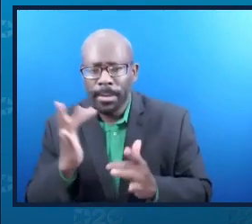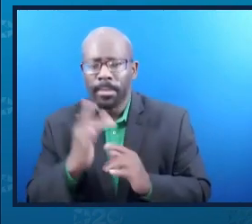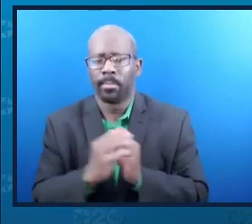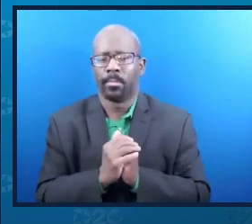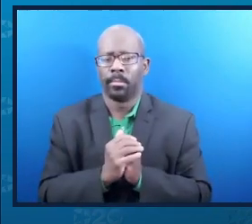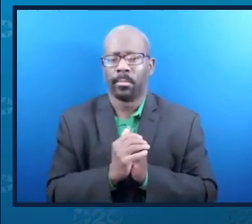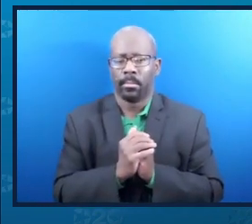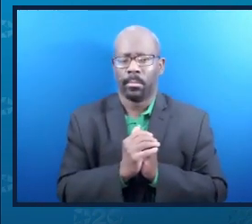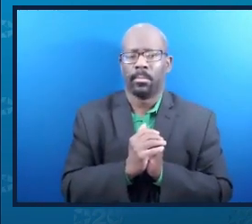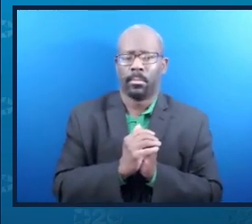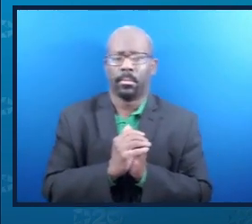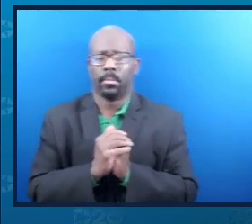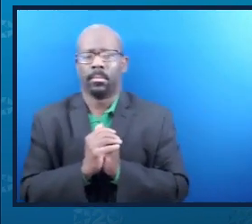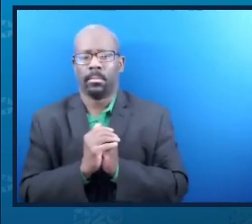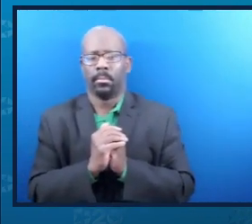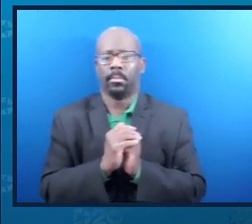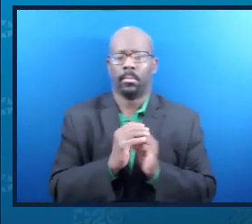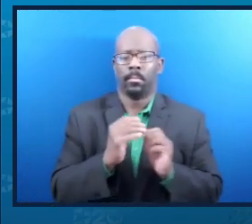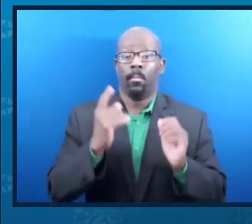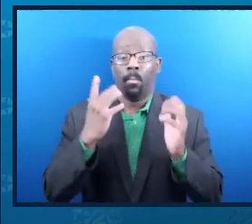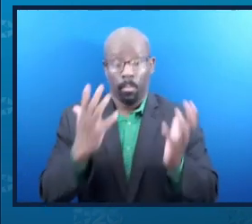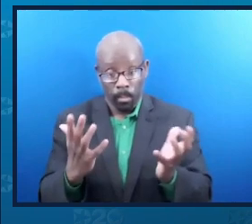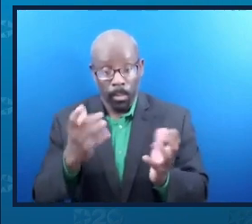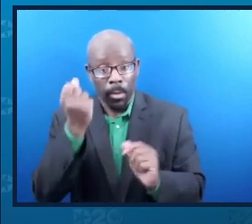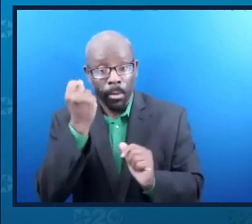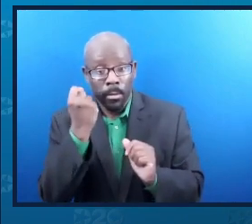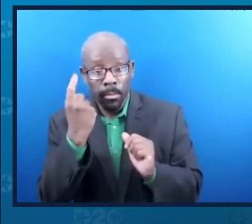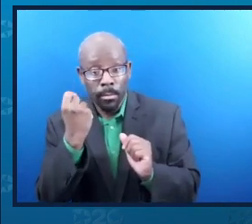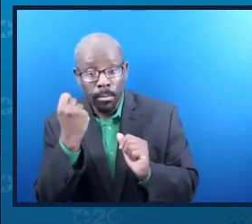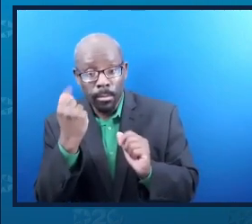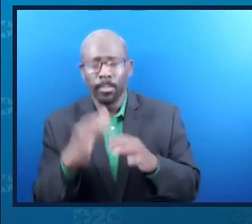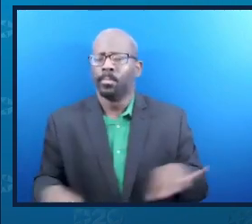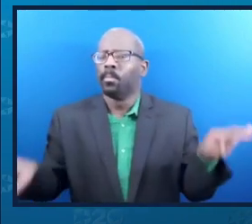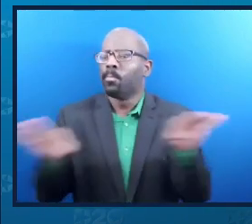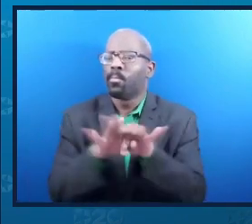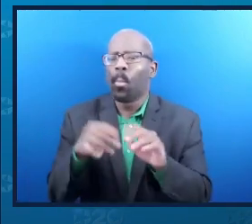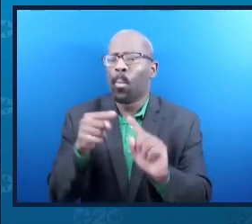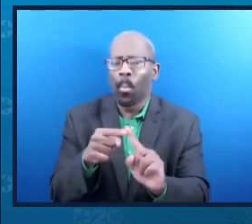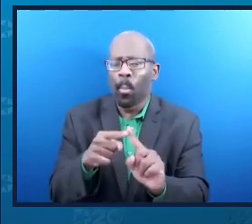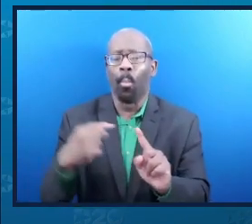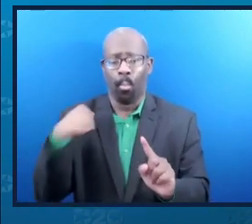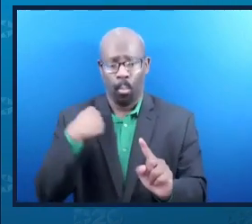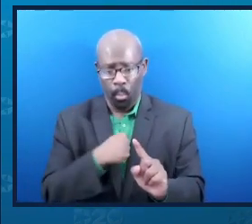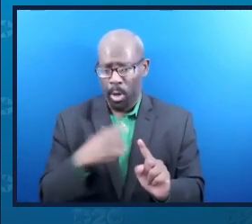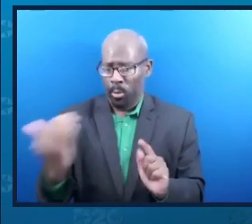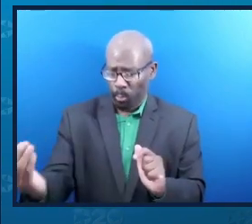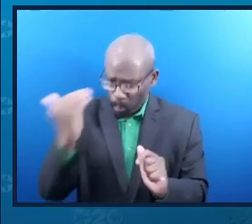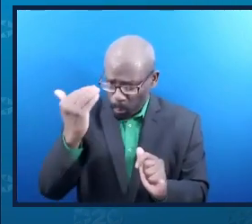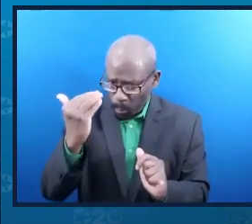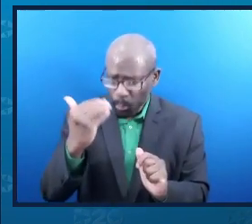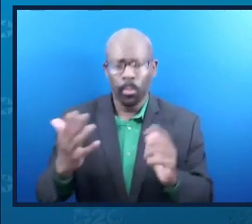ANDY SEES, BUT MORE THAN